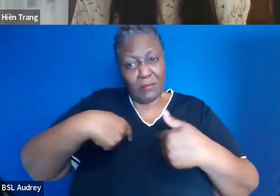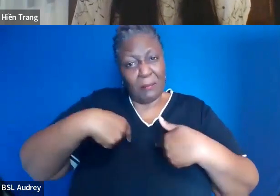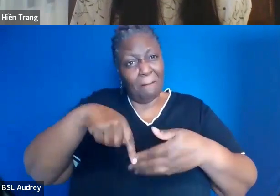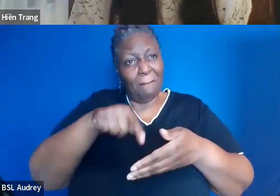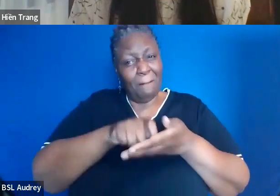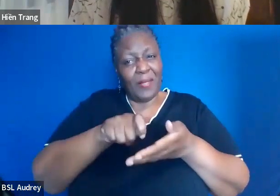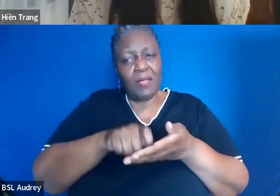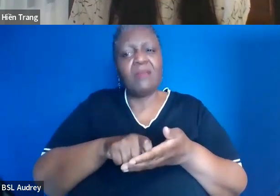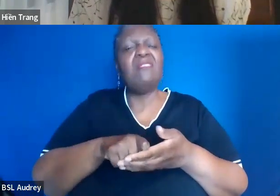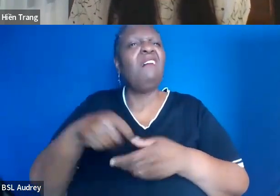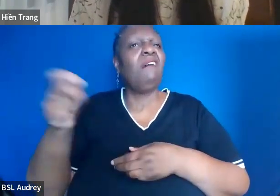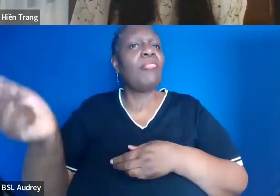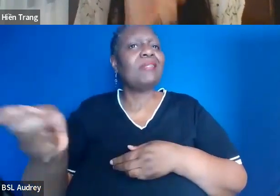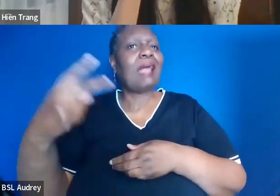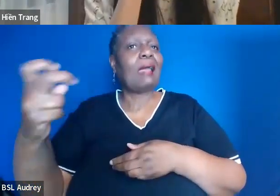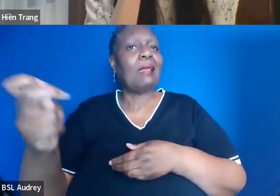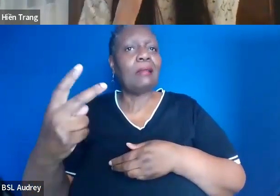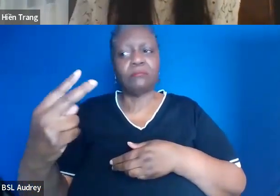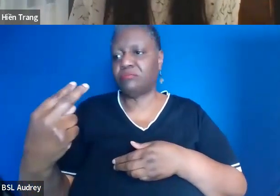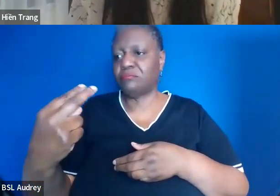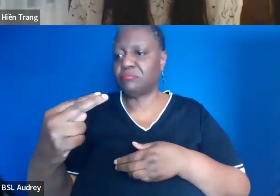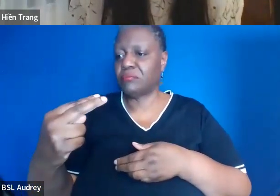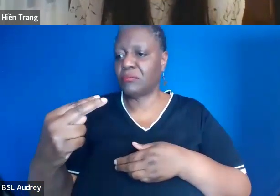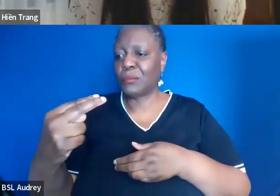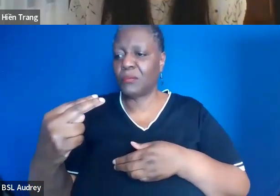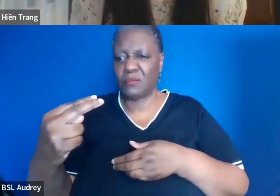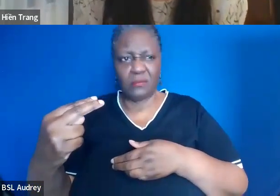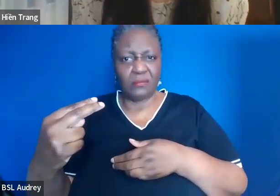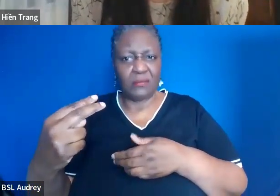The snake was staring straight. How did I look in his gaze?